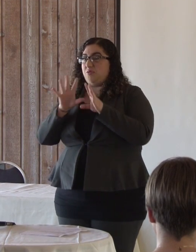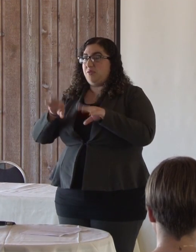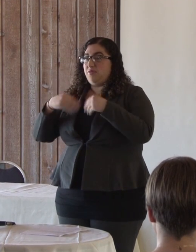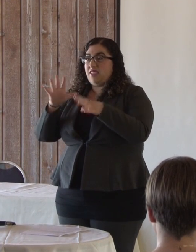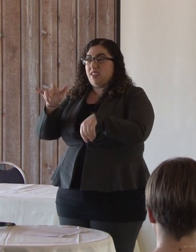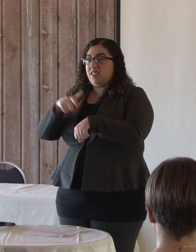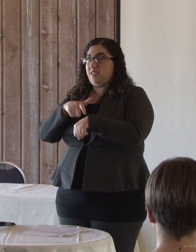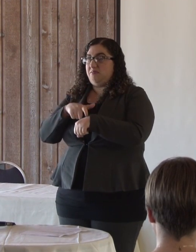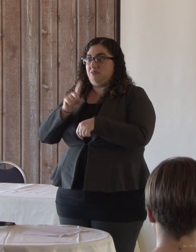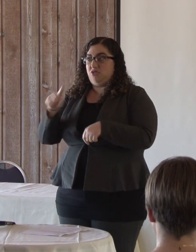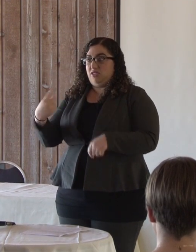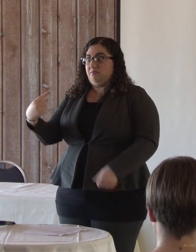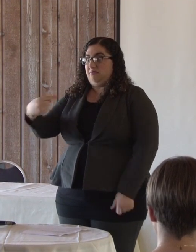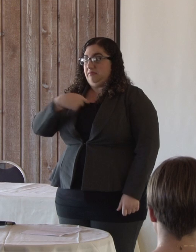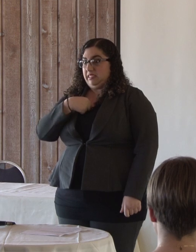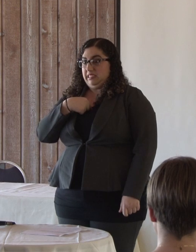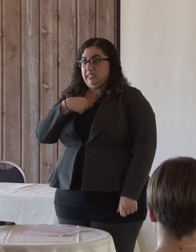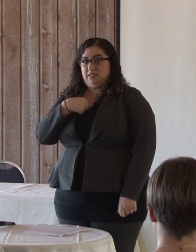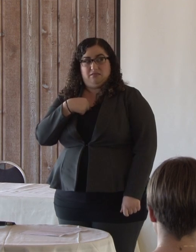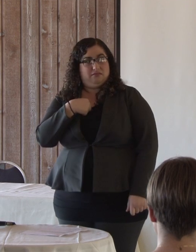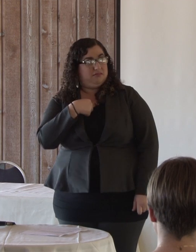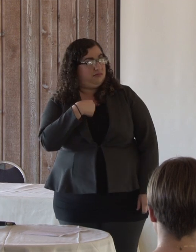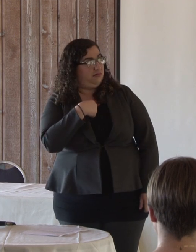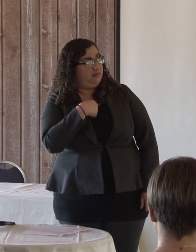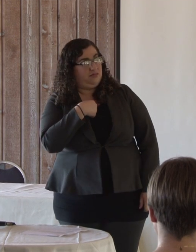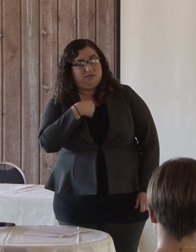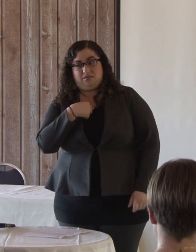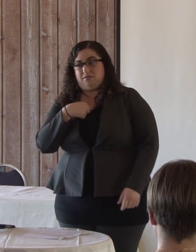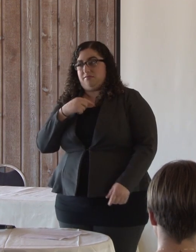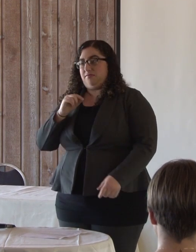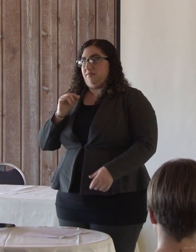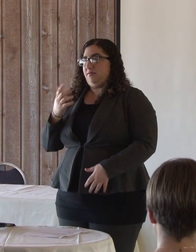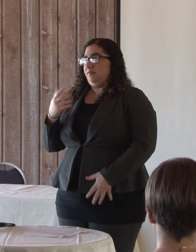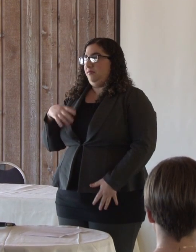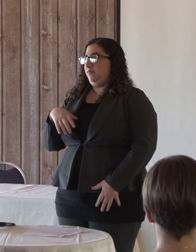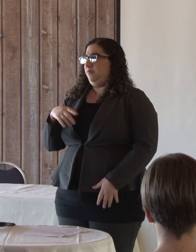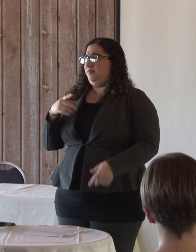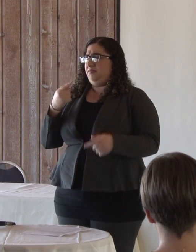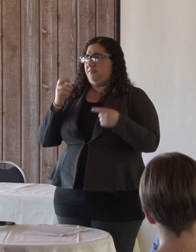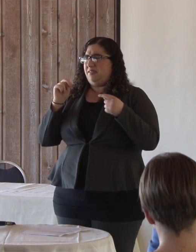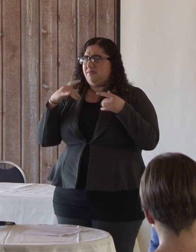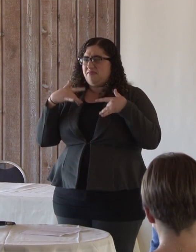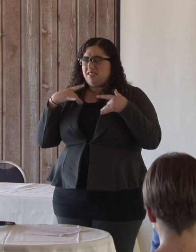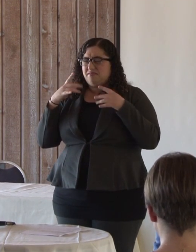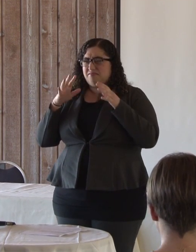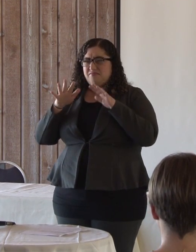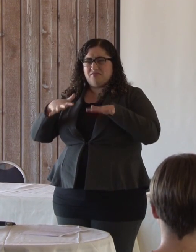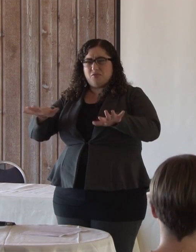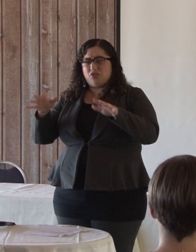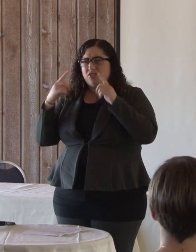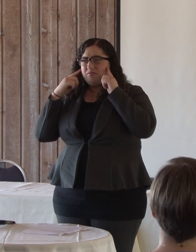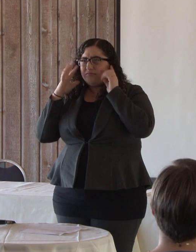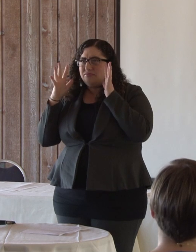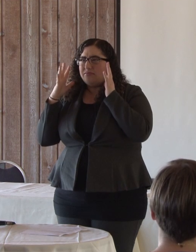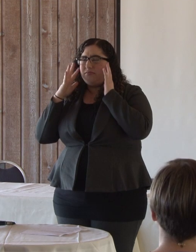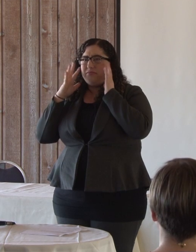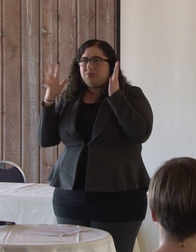she was doing on her computer and I didn't know why I was there. There was no sign language interpreter to tell me what I was doing.